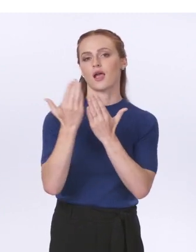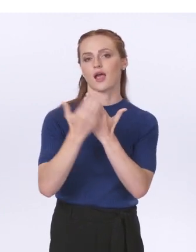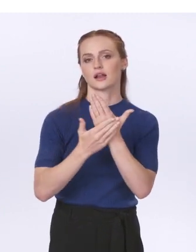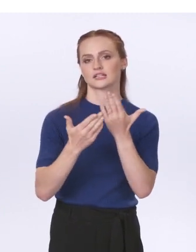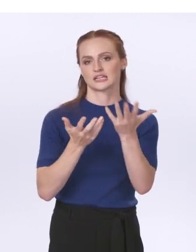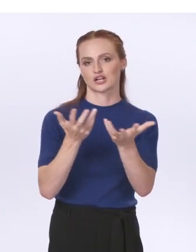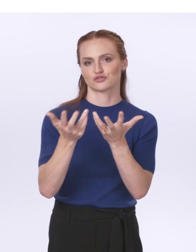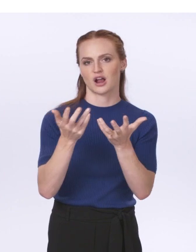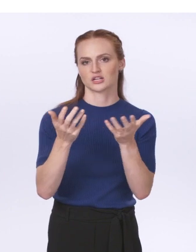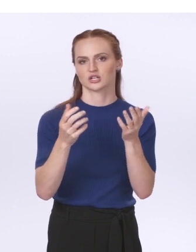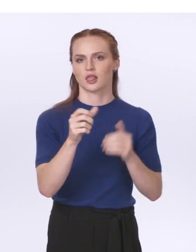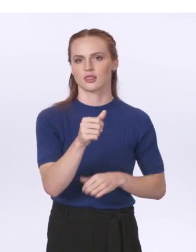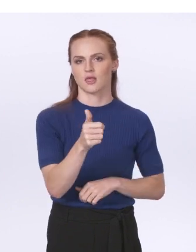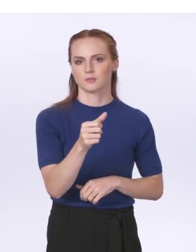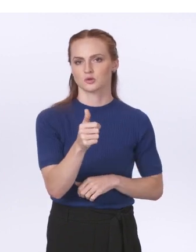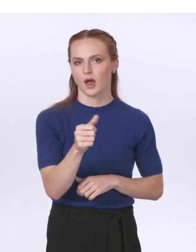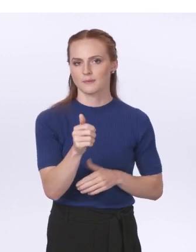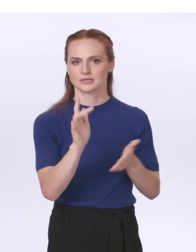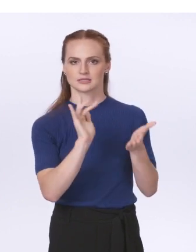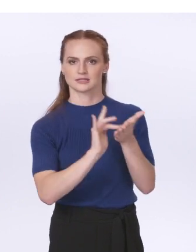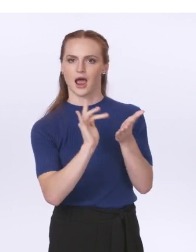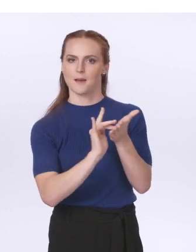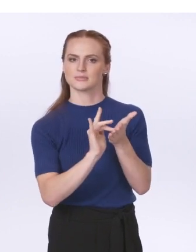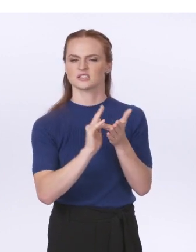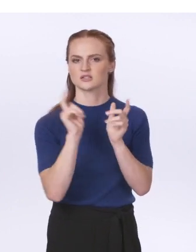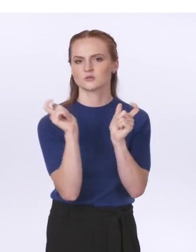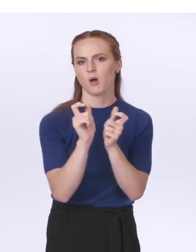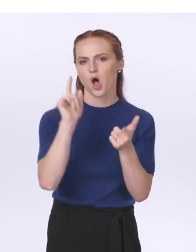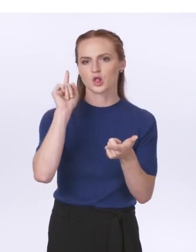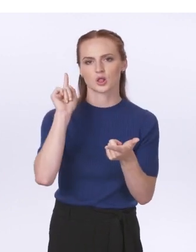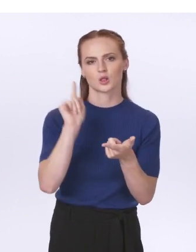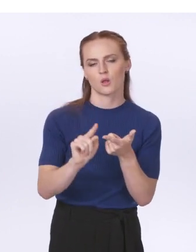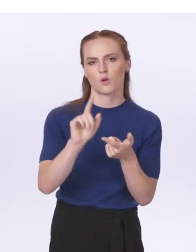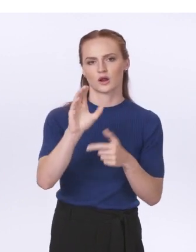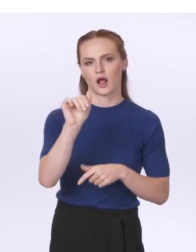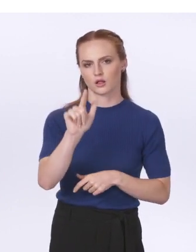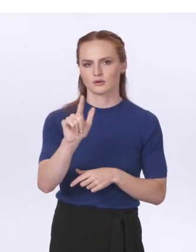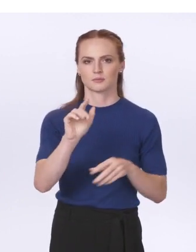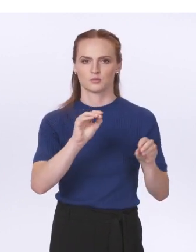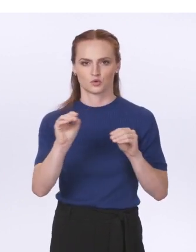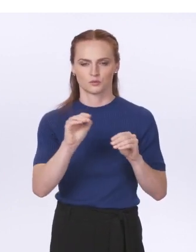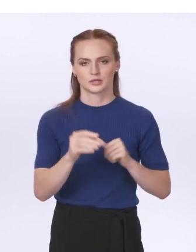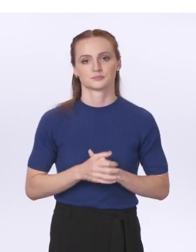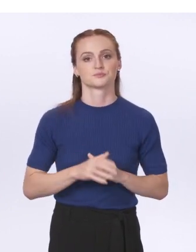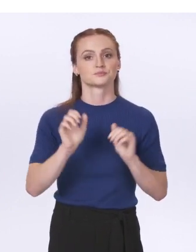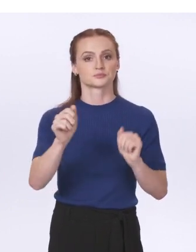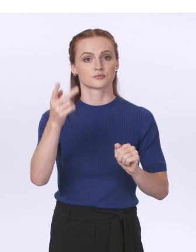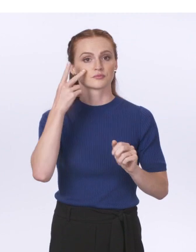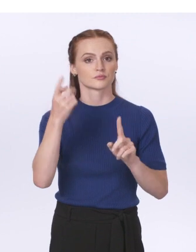and taps that are small, low-calorie movements. As you can see from examples on the screen,